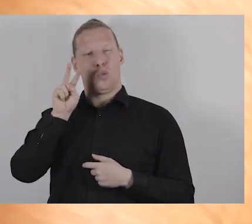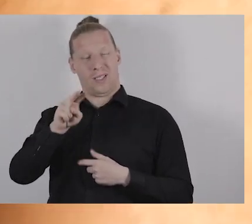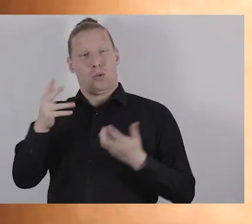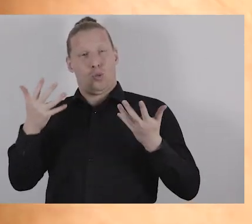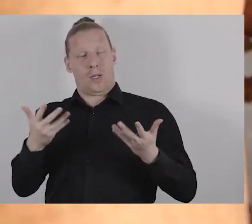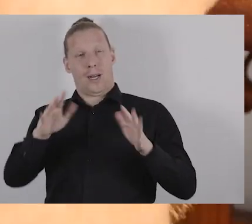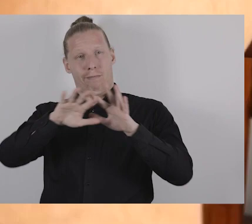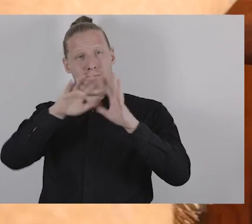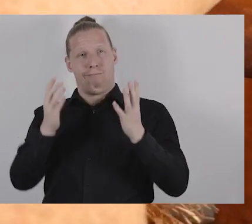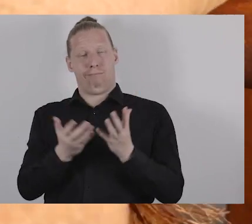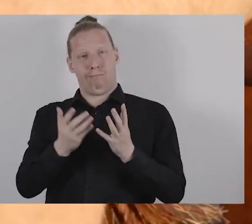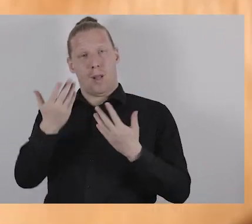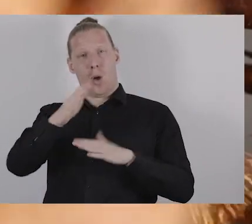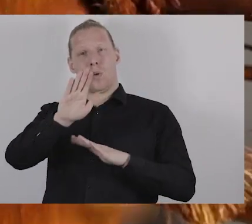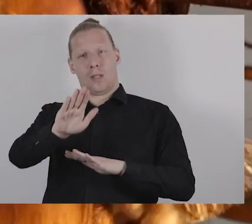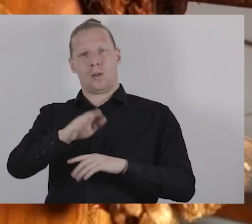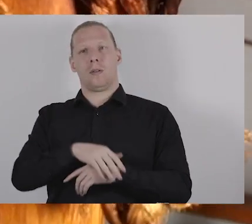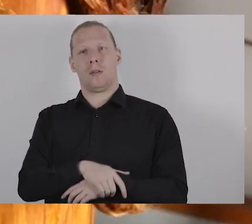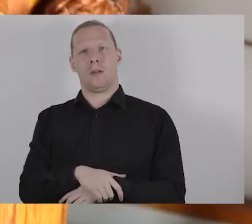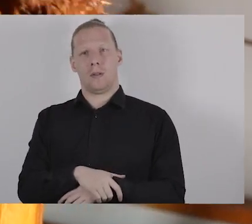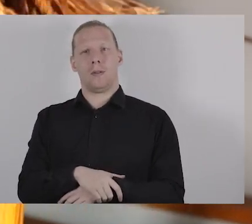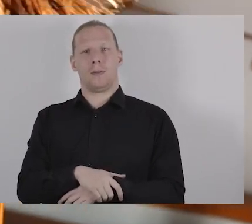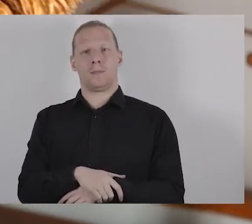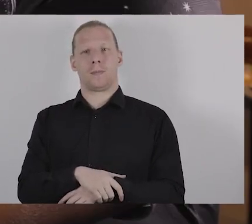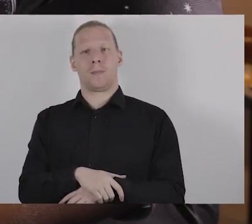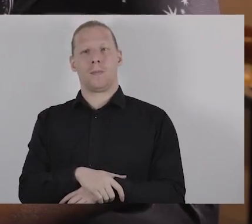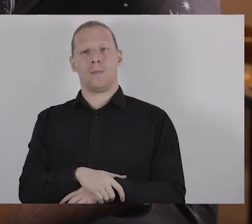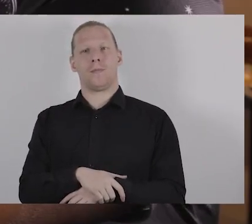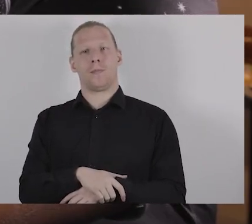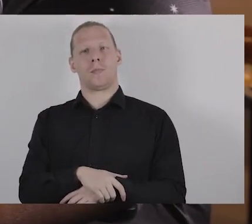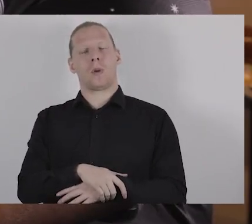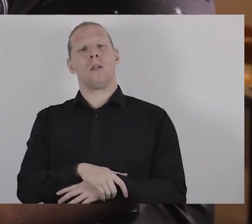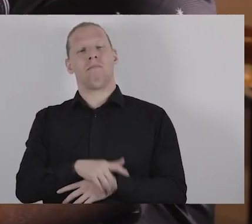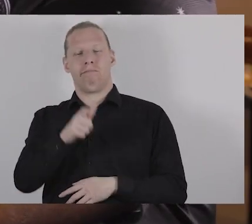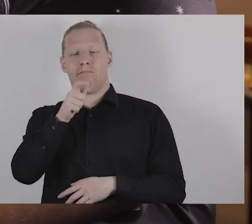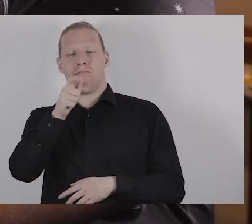'in our waka hourua that you see in Aotearoa today 'and throughout the Pacific.' 'Kia ū ki tō here,' yeah,